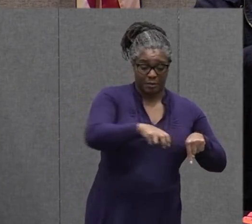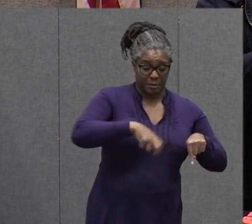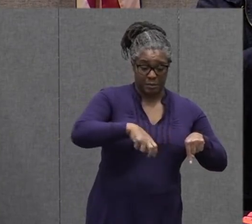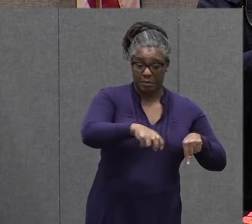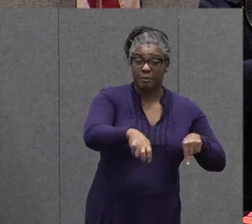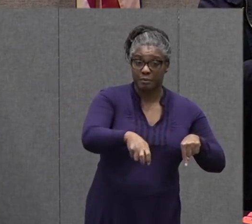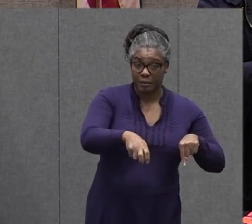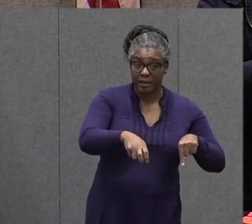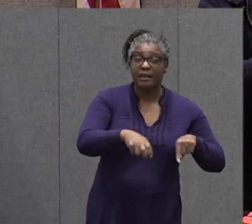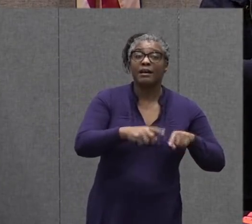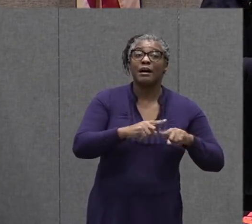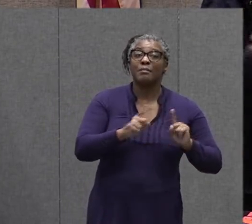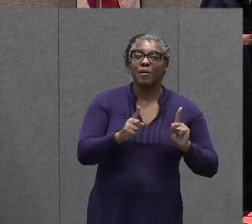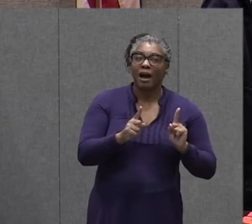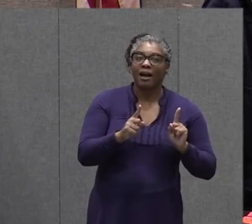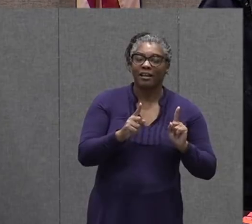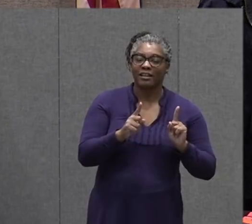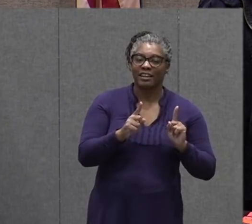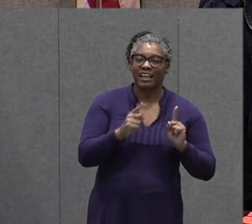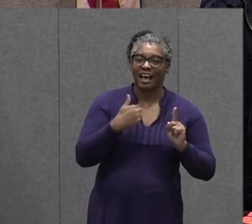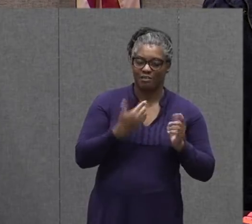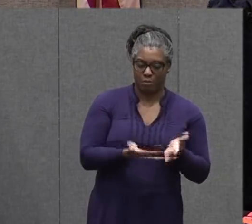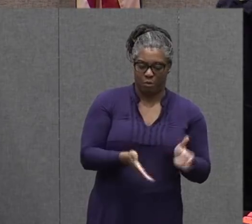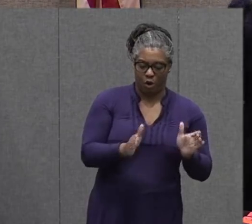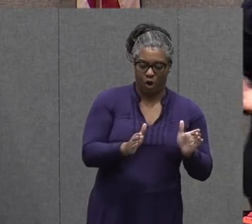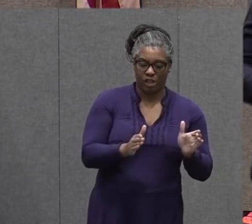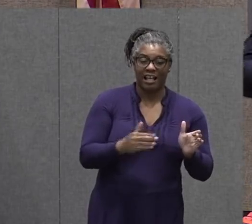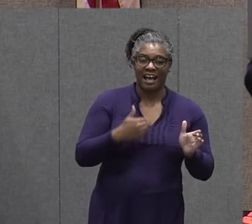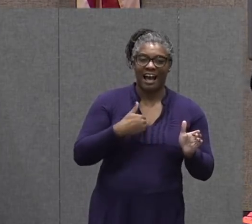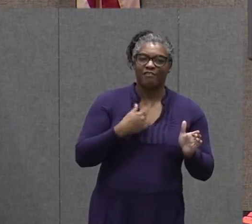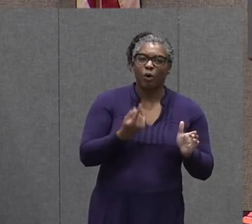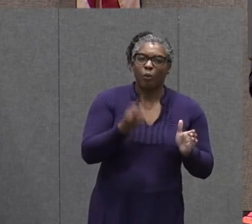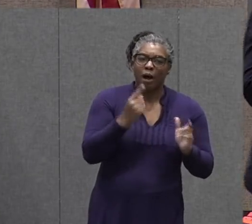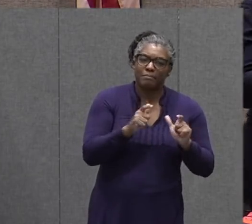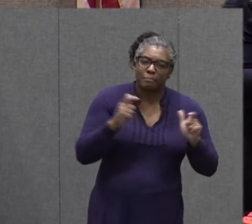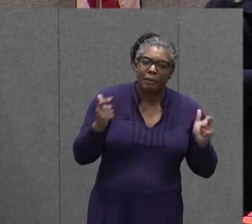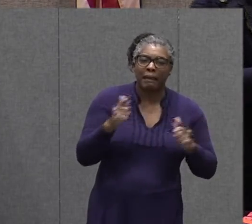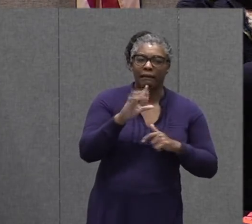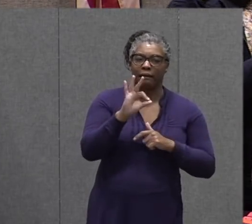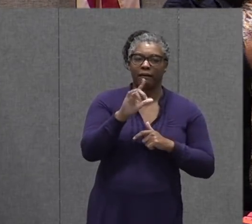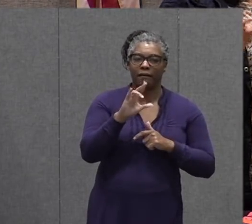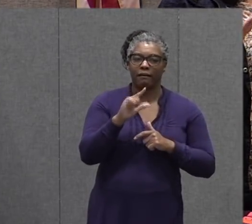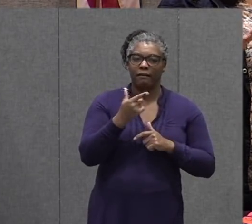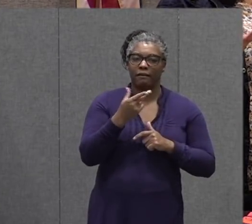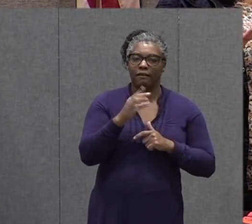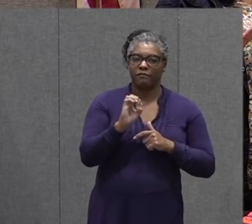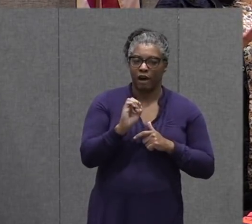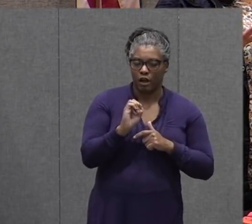vegetable full of basically probably a fudge ball, but I had them all in one big bowl and I eat straight from there with the spoon,